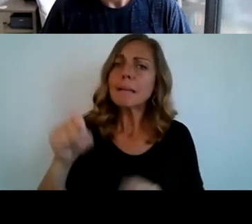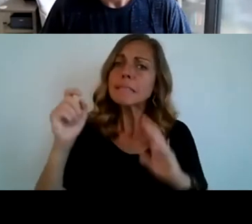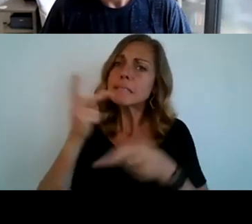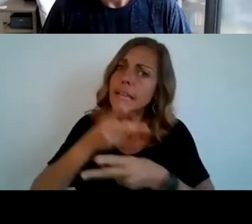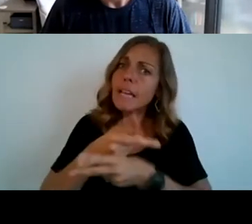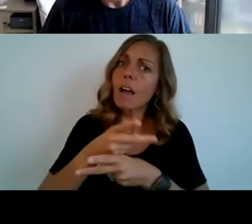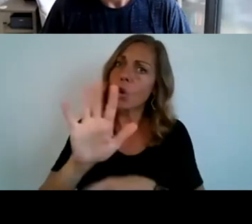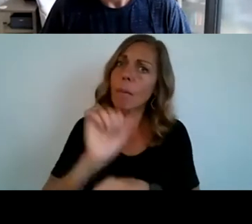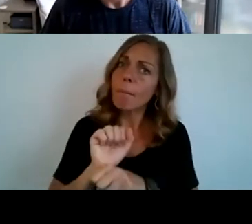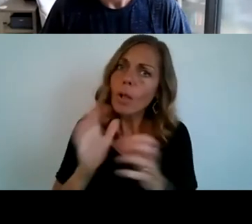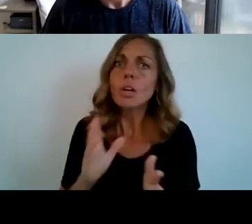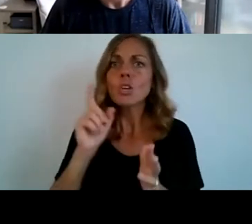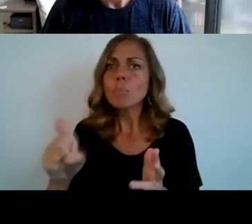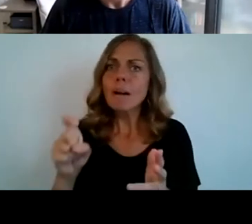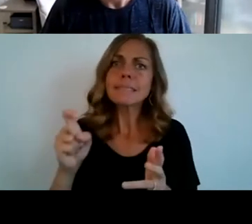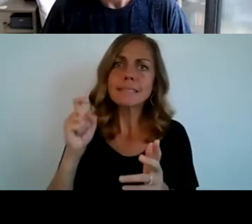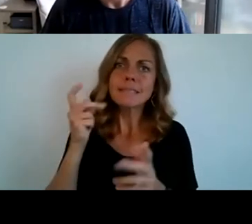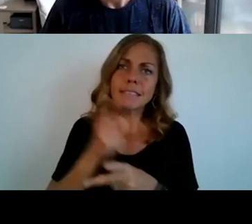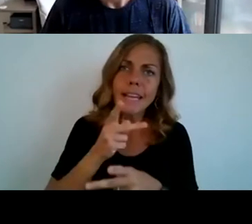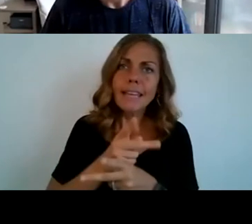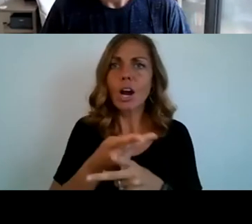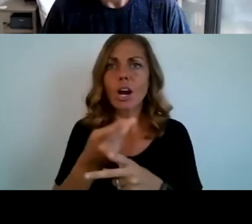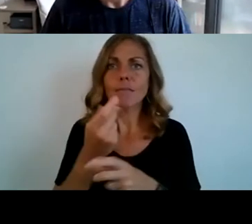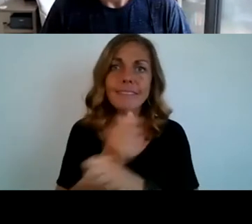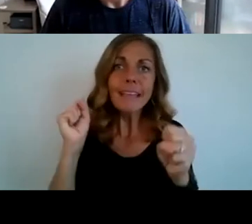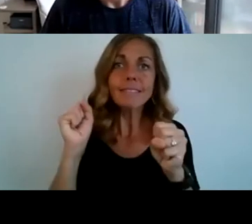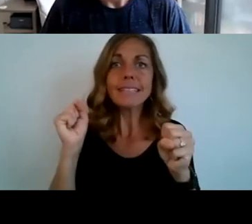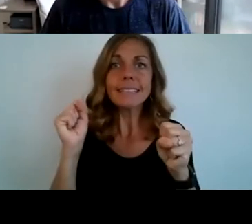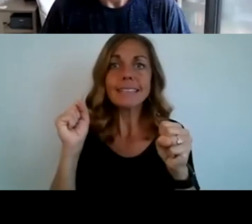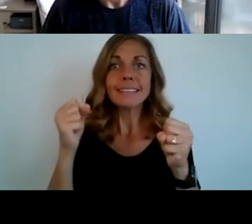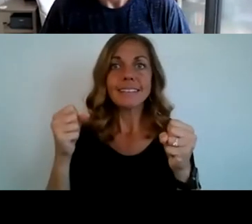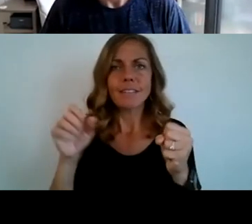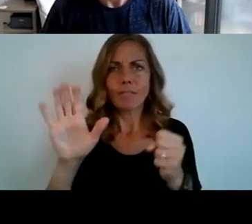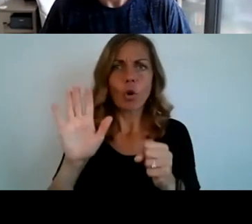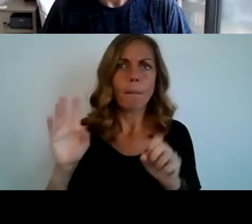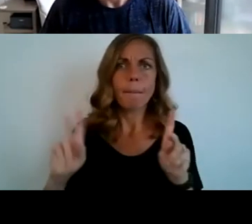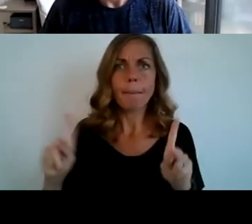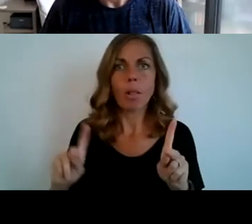and the safety of their workers during and after the pandemic. It is that much more likely